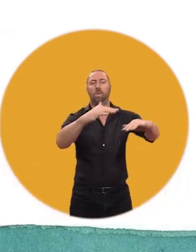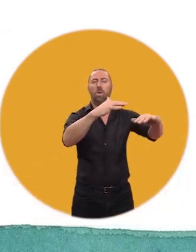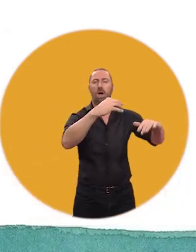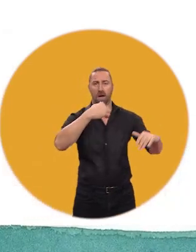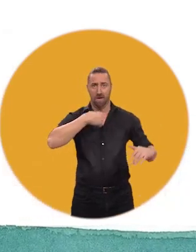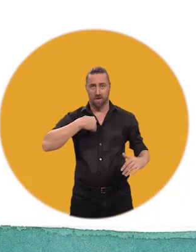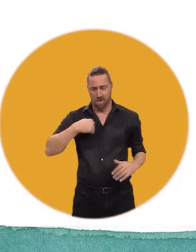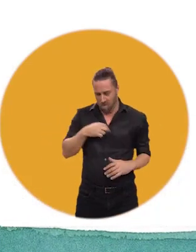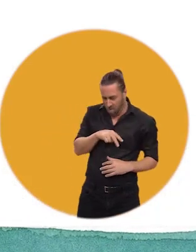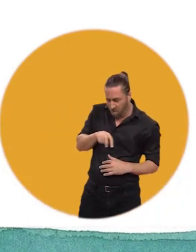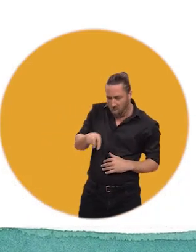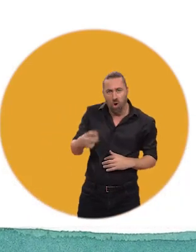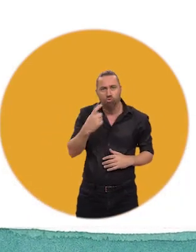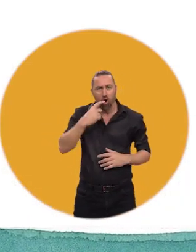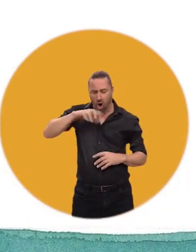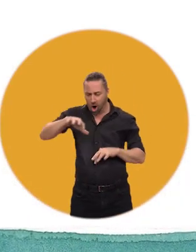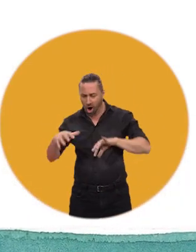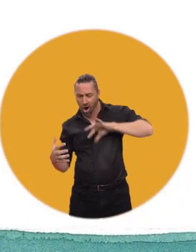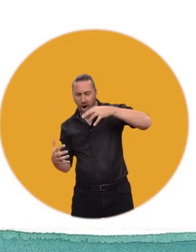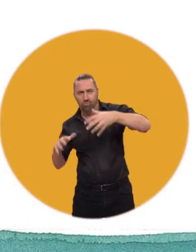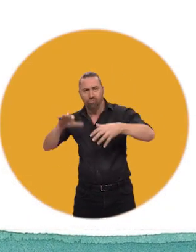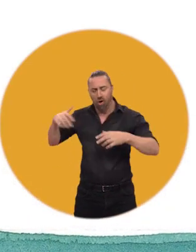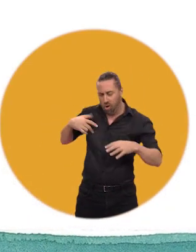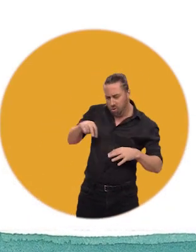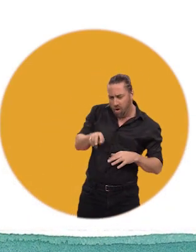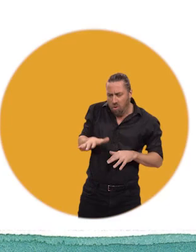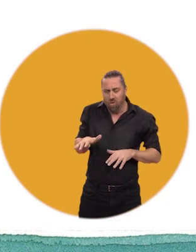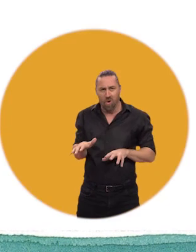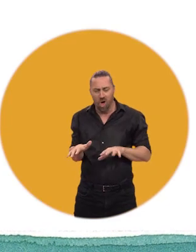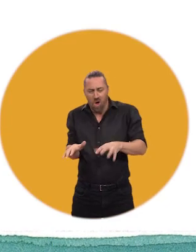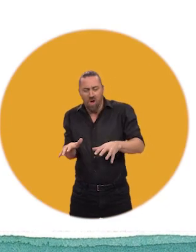I go for a walk on the rocks, bumpy and cold under my toes.